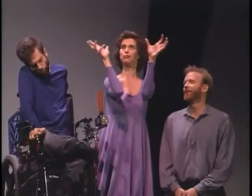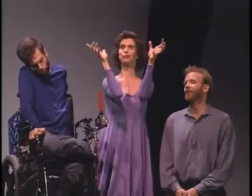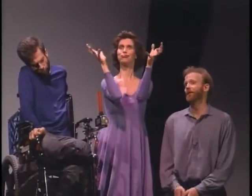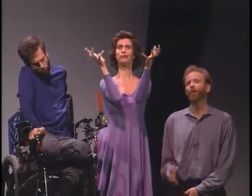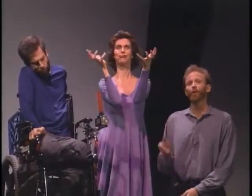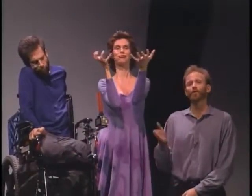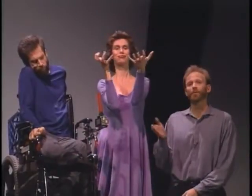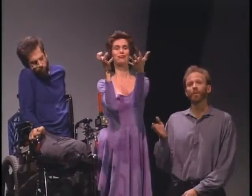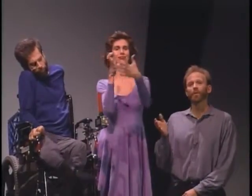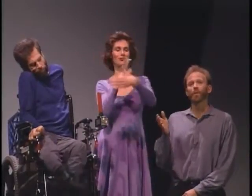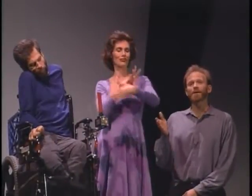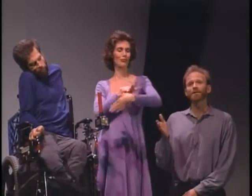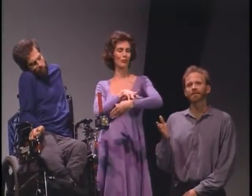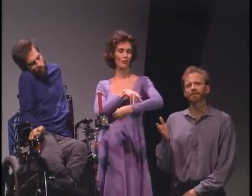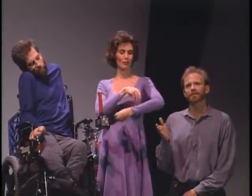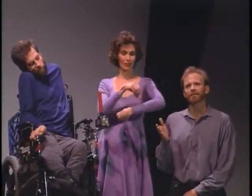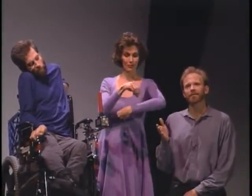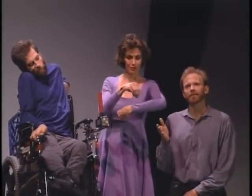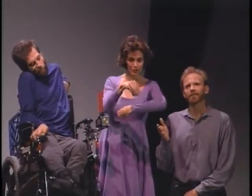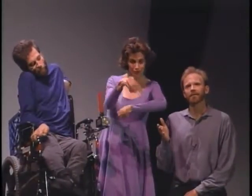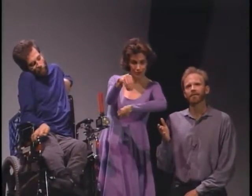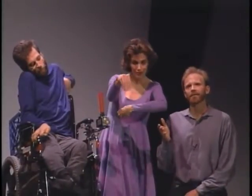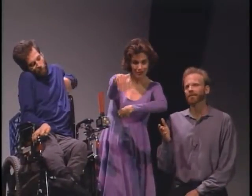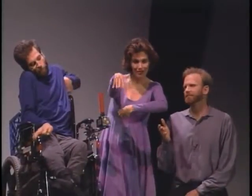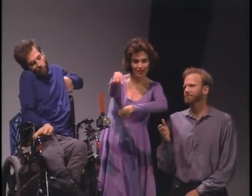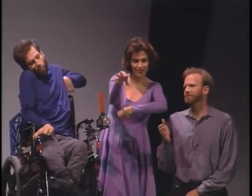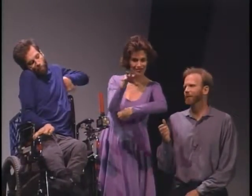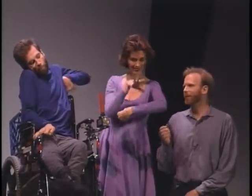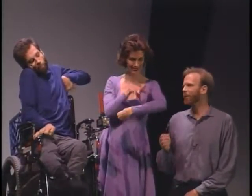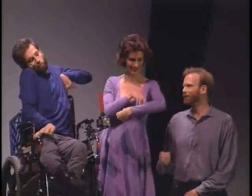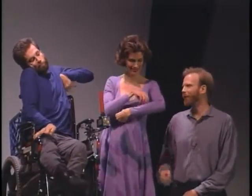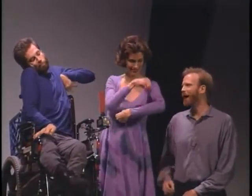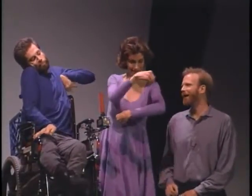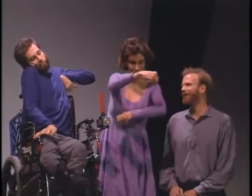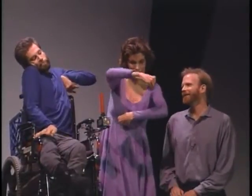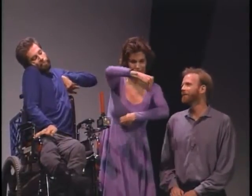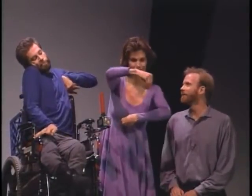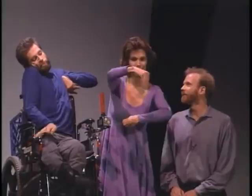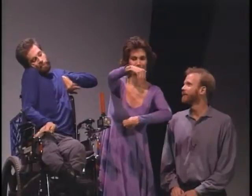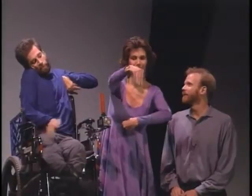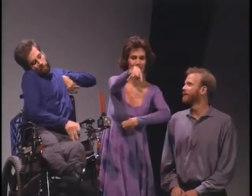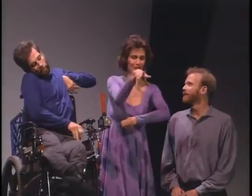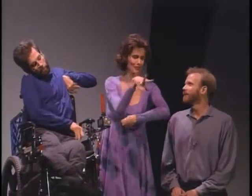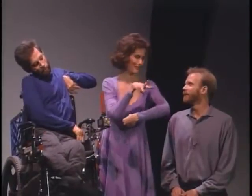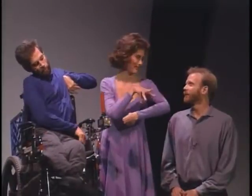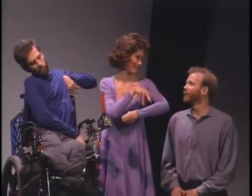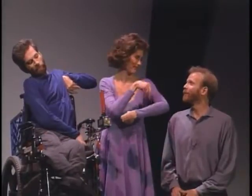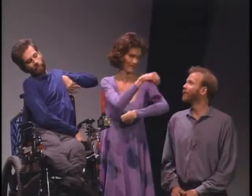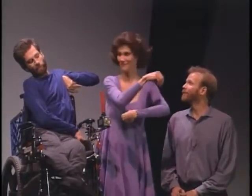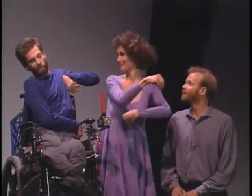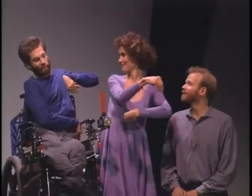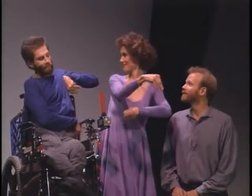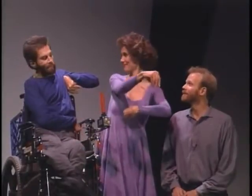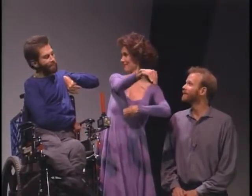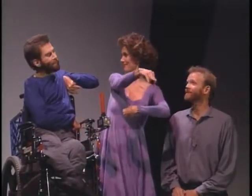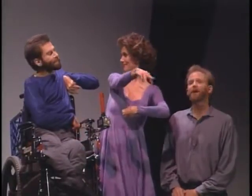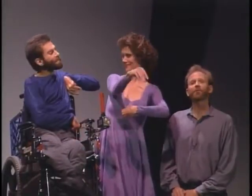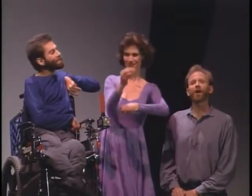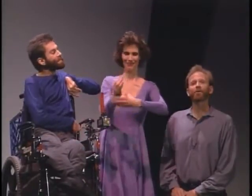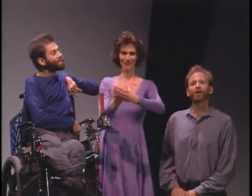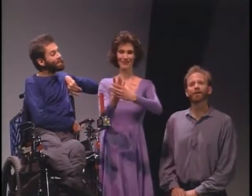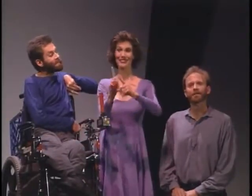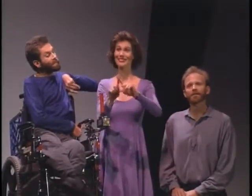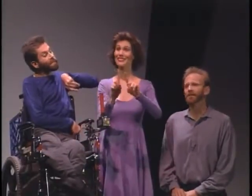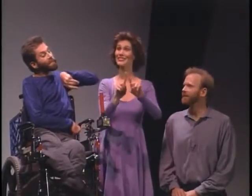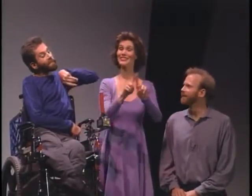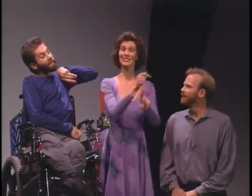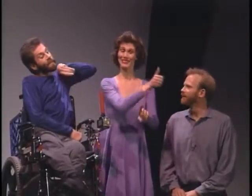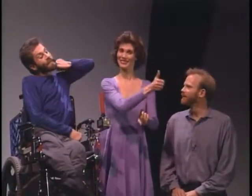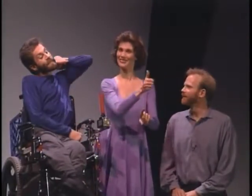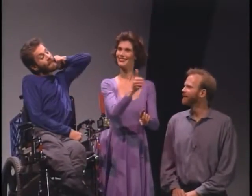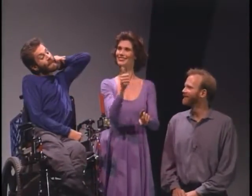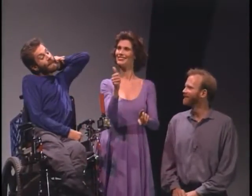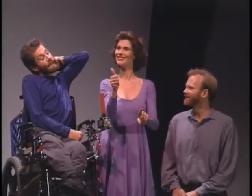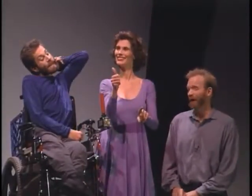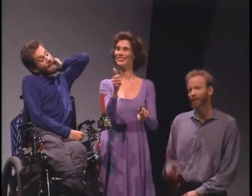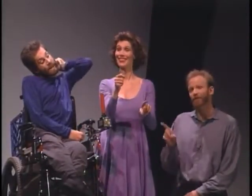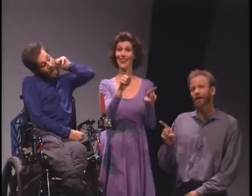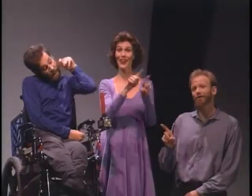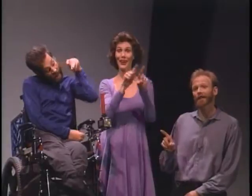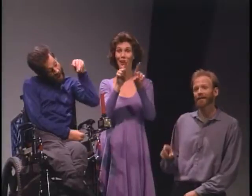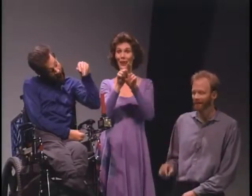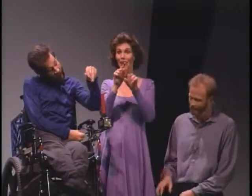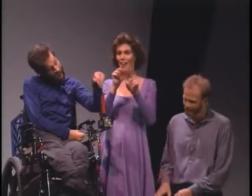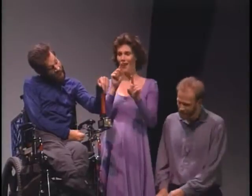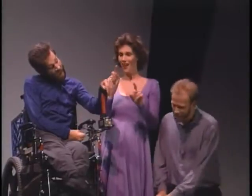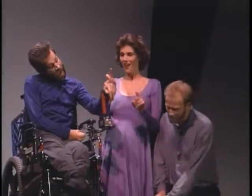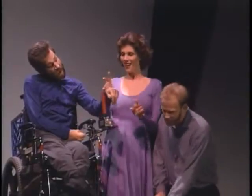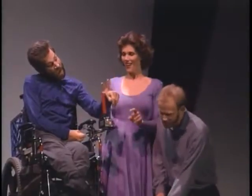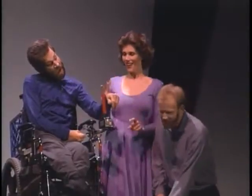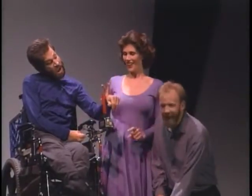the role of wheat a roll of rye in a row of bow fell flow a snail did then I